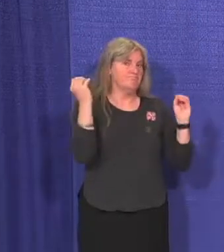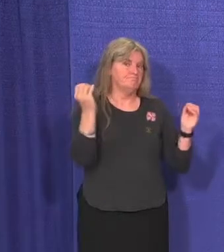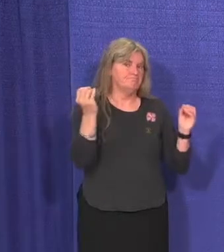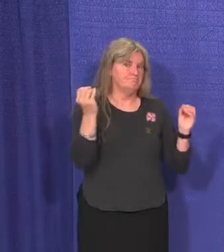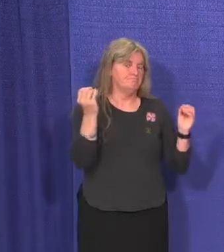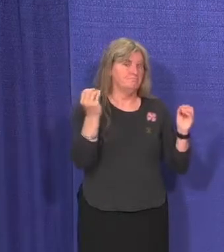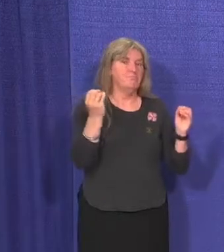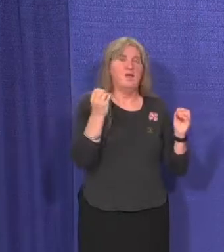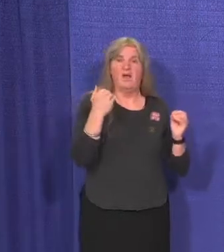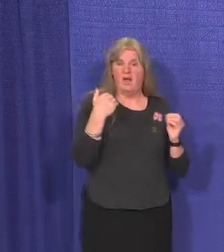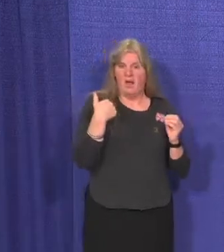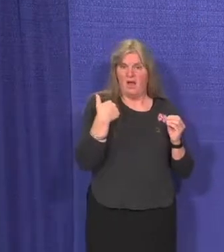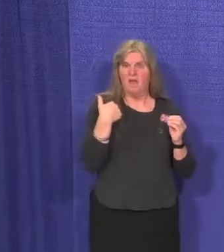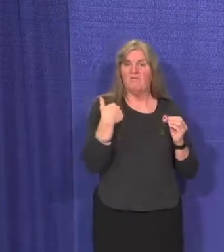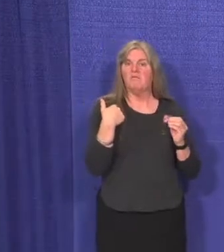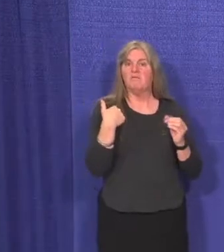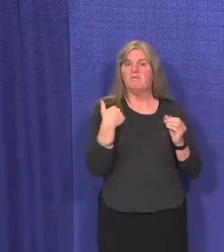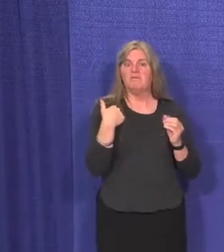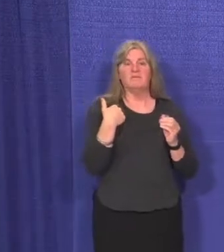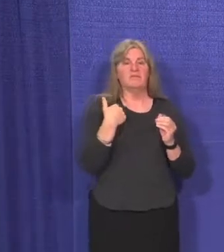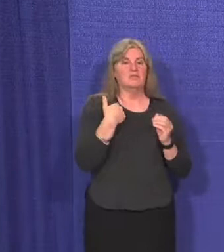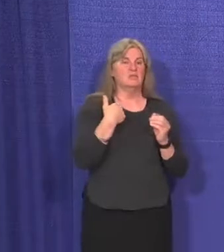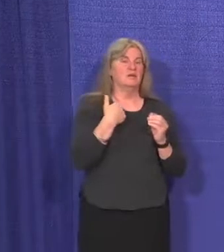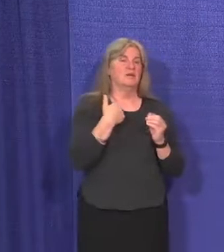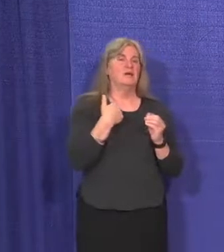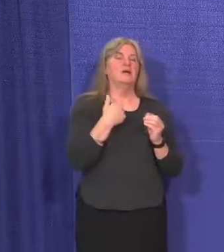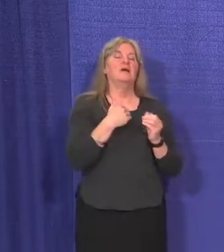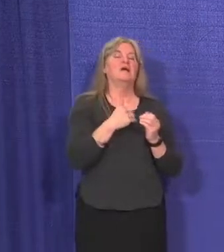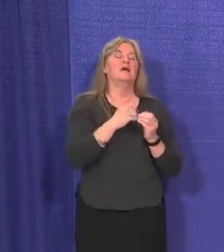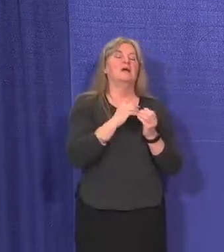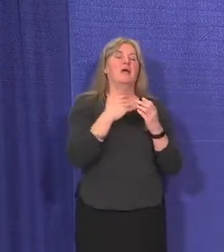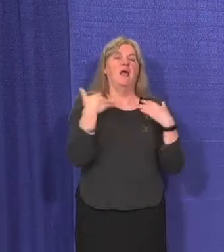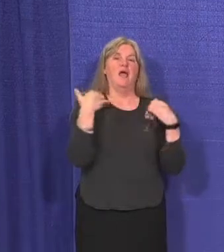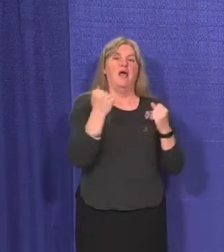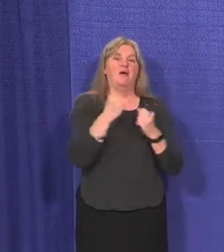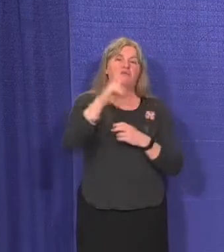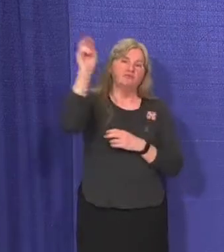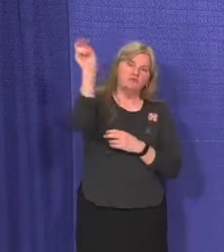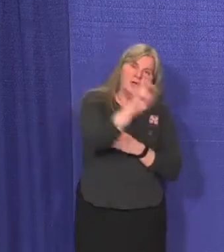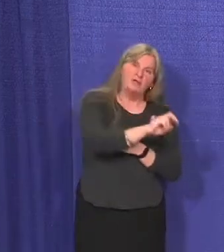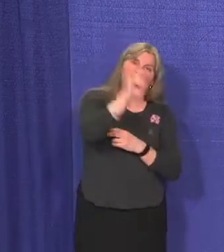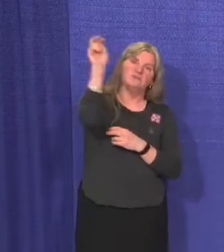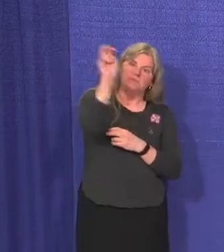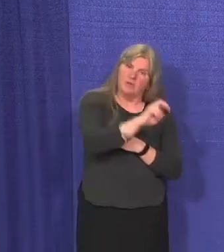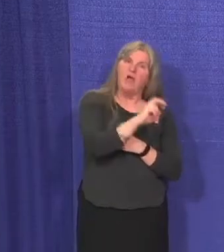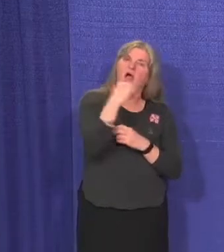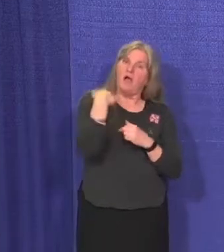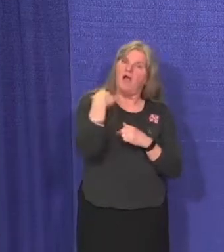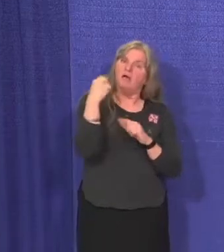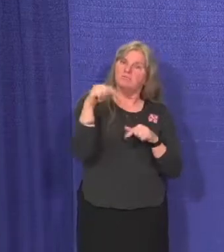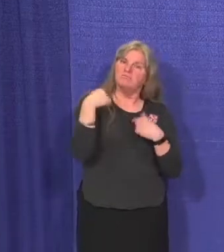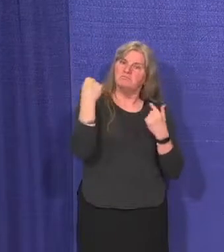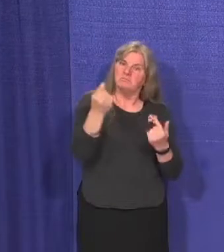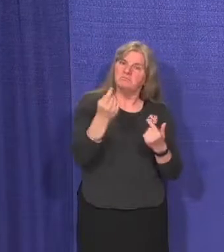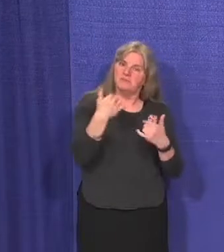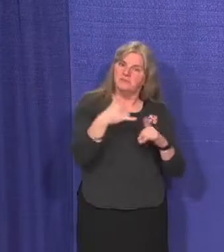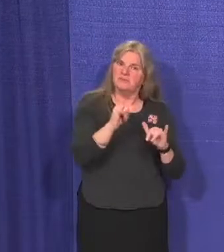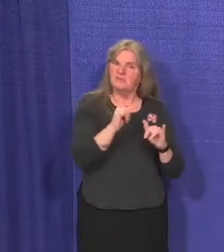reengaging with to ensure but so far so good and I have not heard